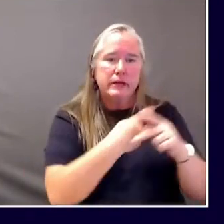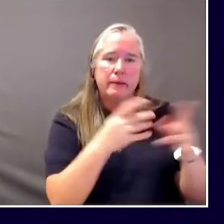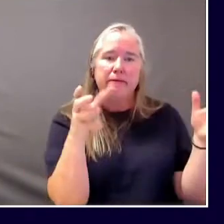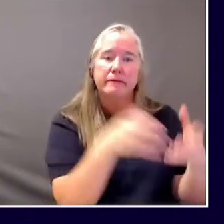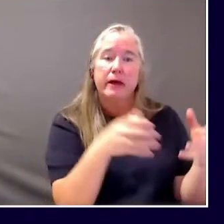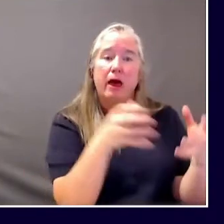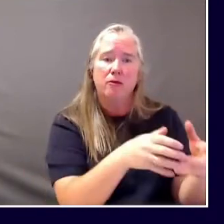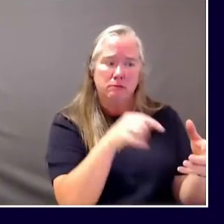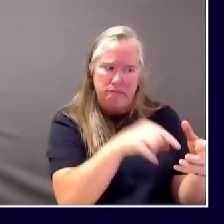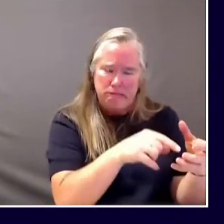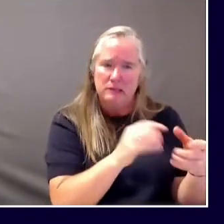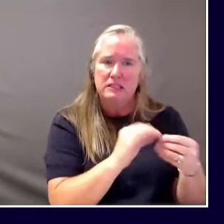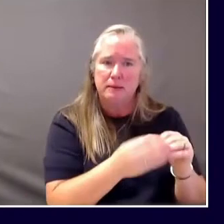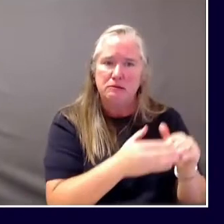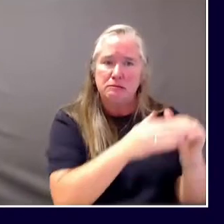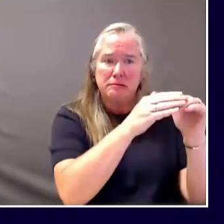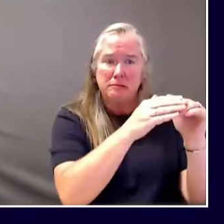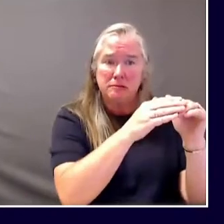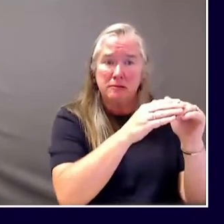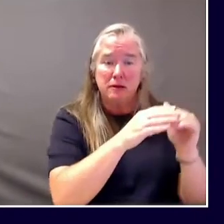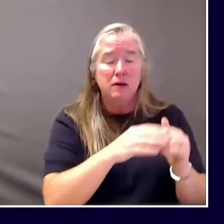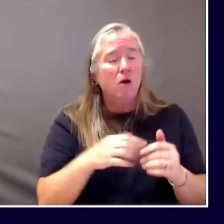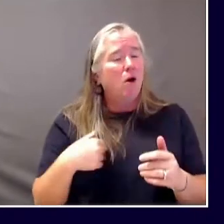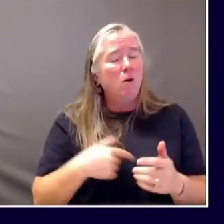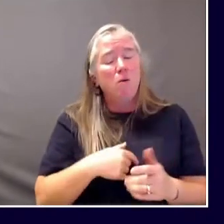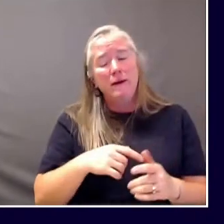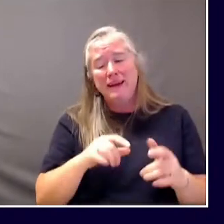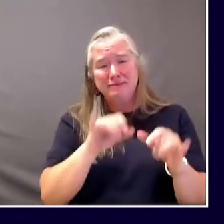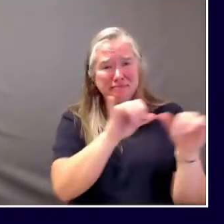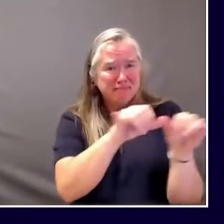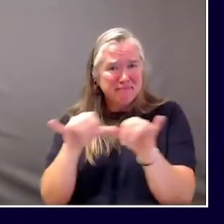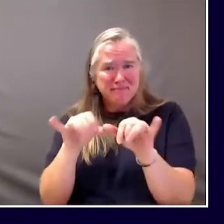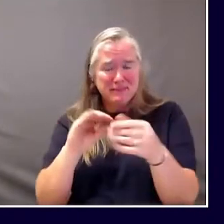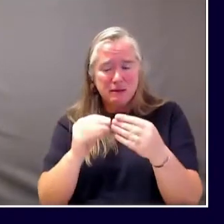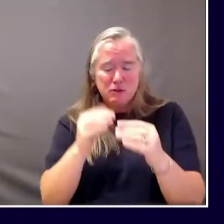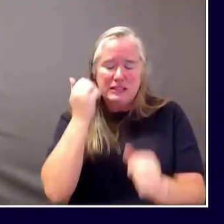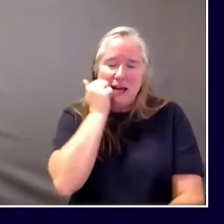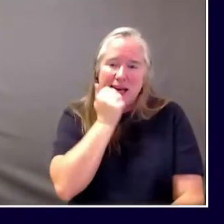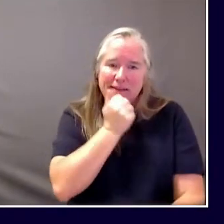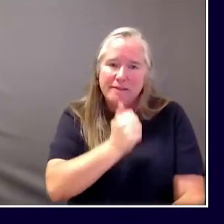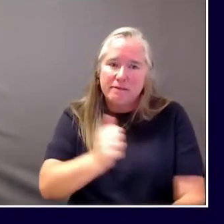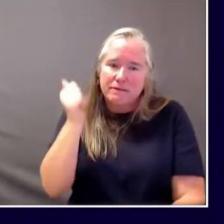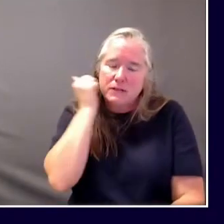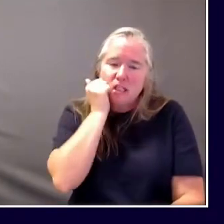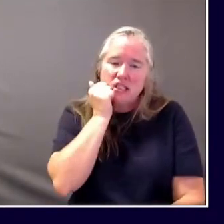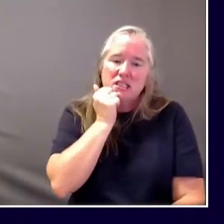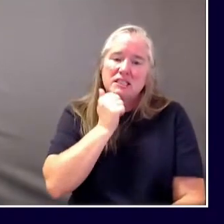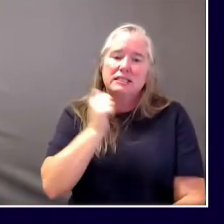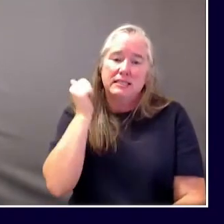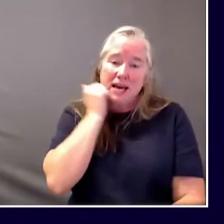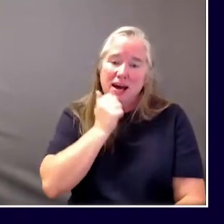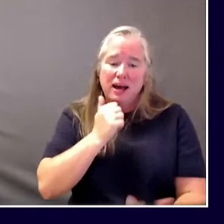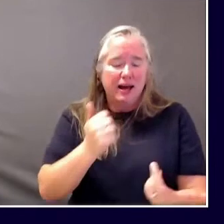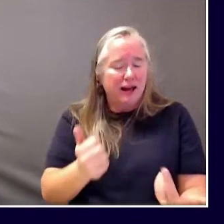this every day